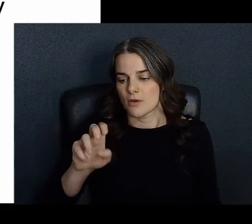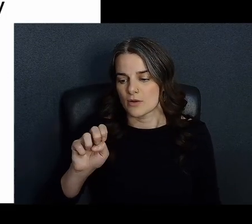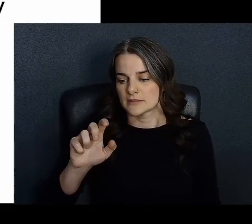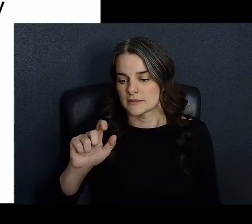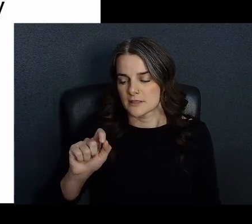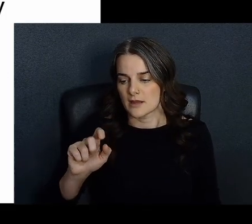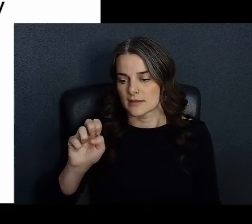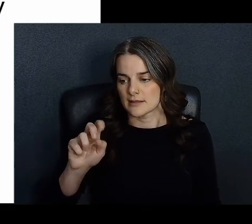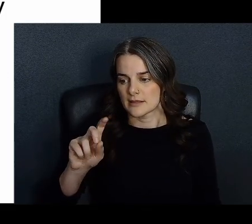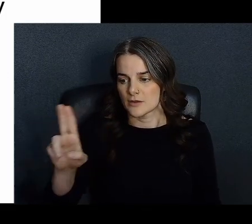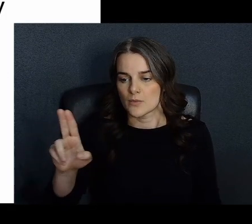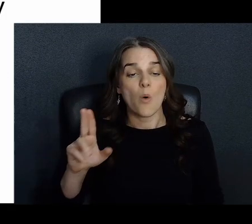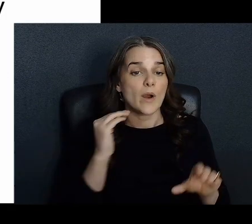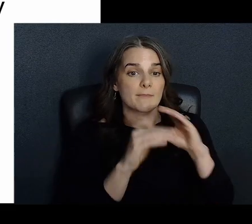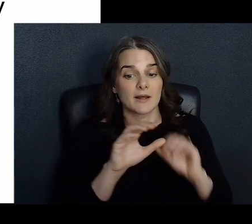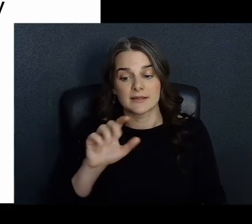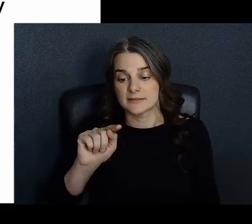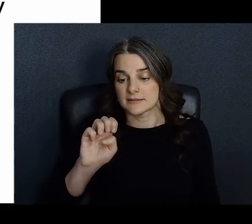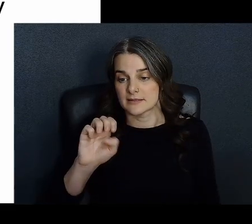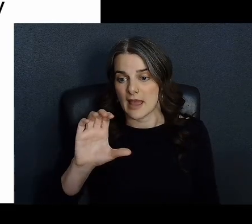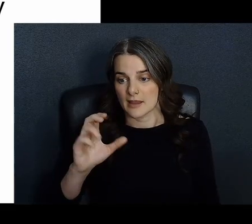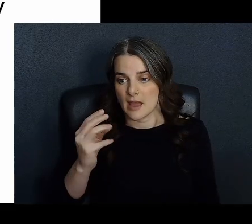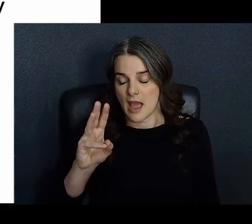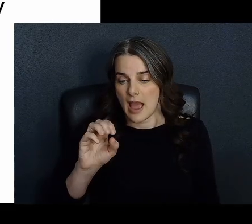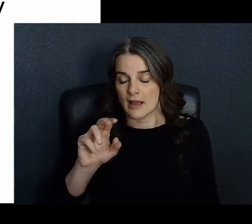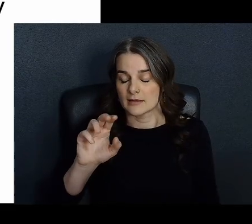T-E-C-H-O-W-L @temple.edu.